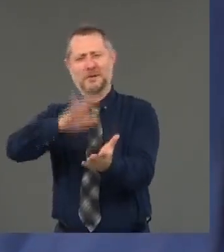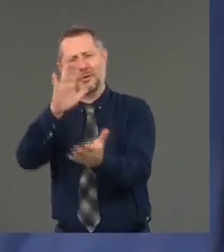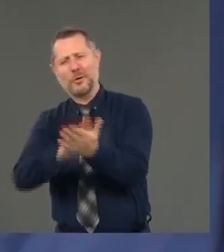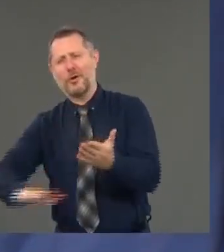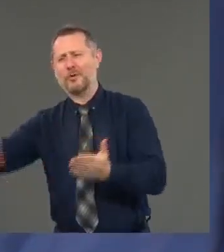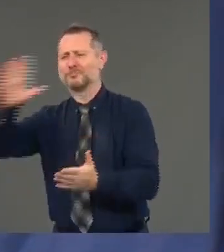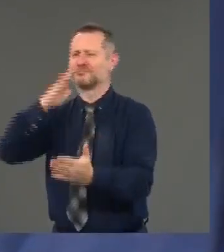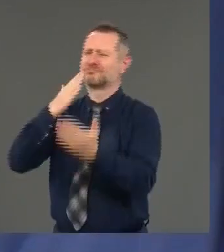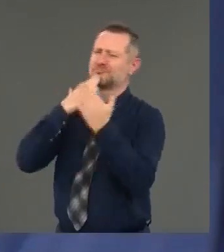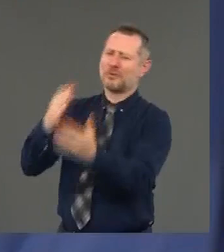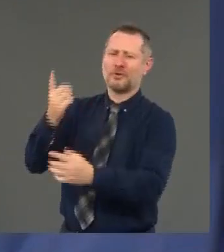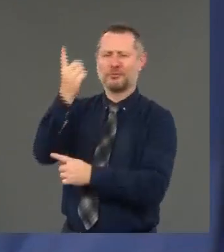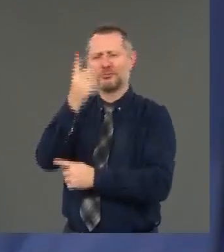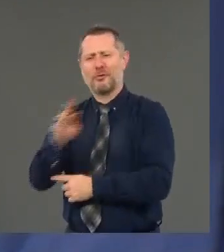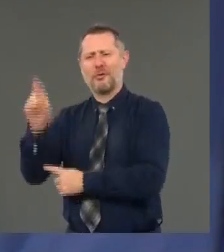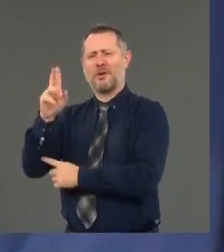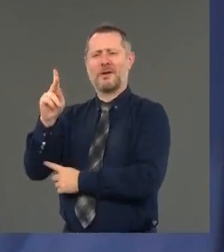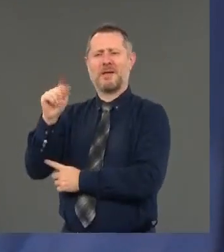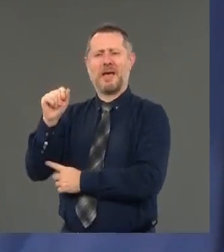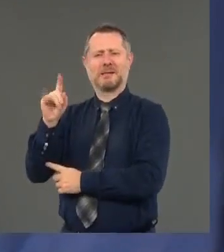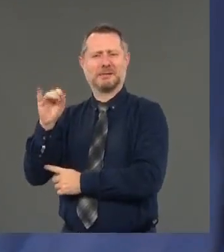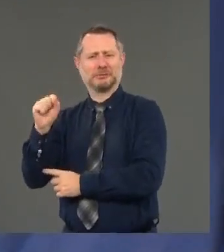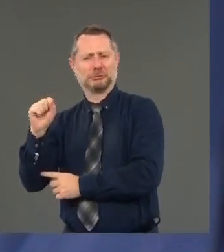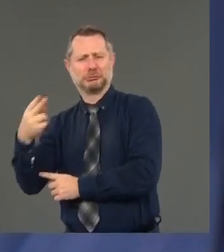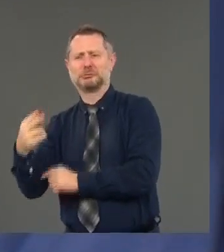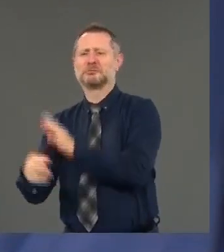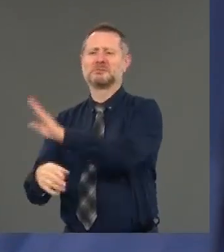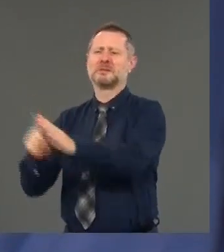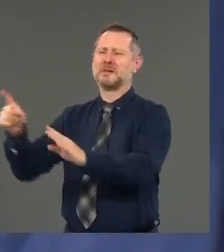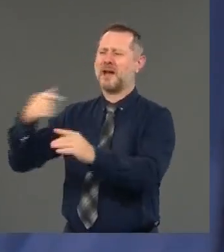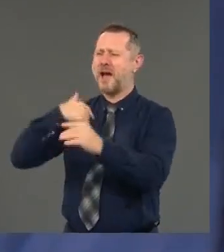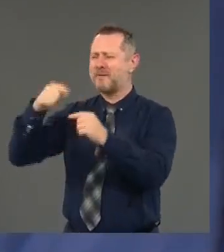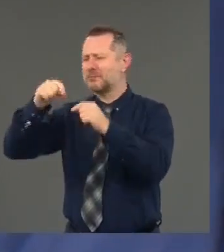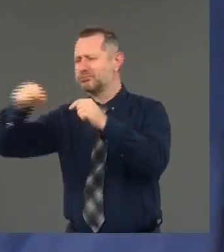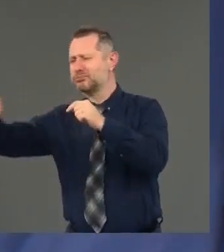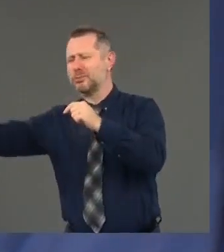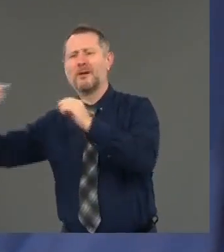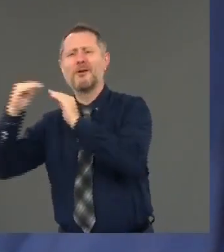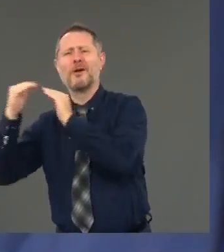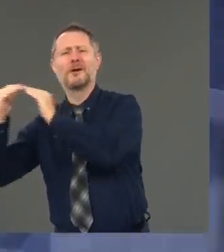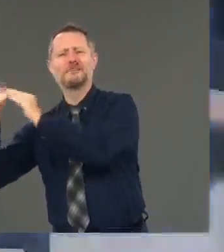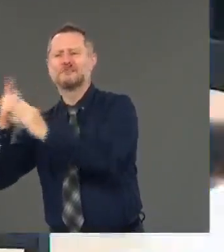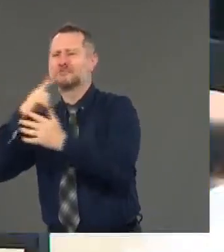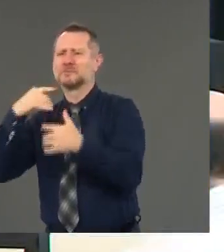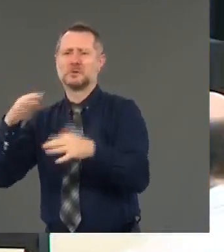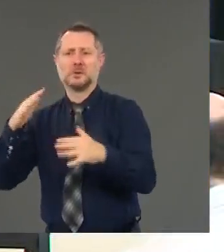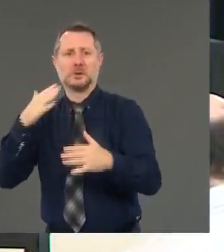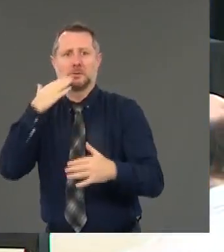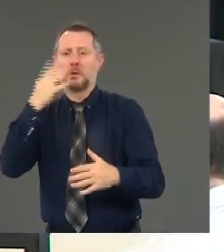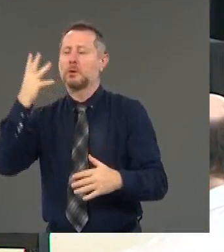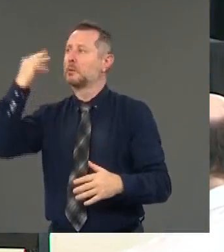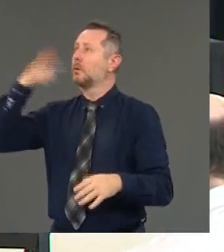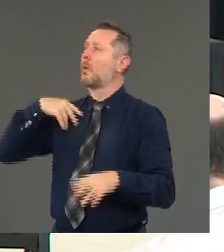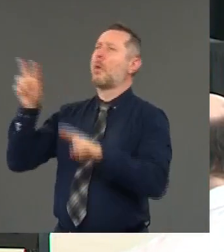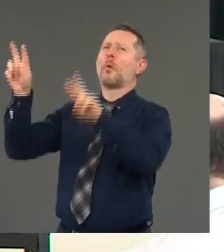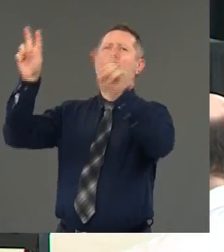GOOD MORNING. PLEASURE TO BE BACK AT NEW YORK MEDICAL COLLEGE. THANKS TO YOU FOR YOUR